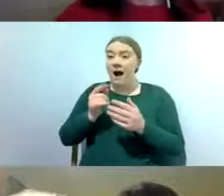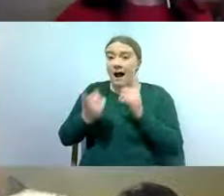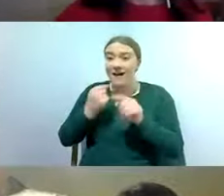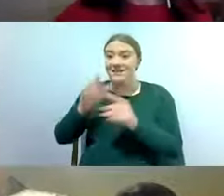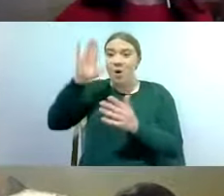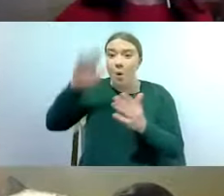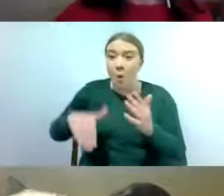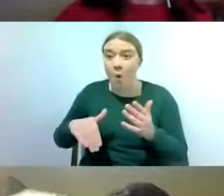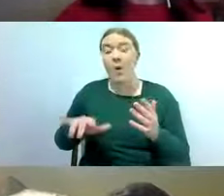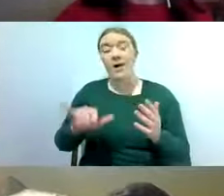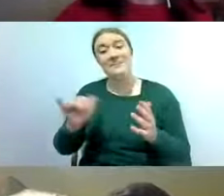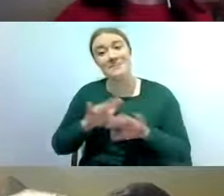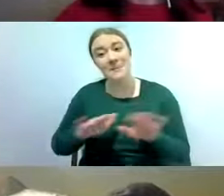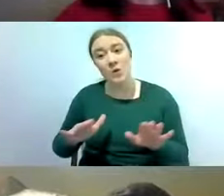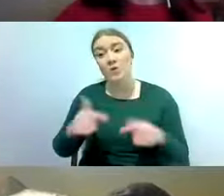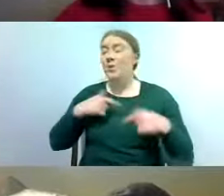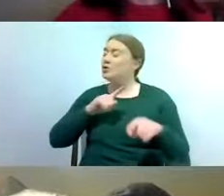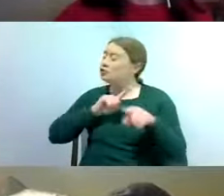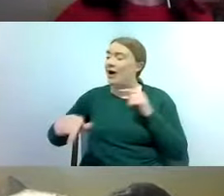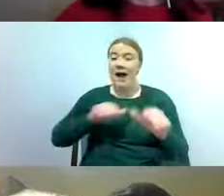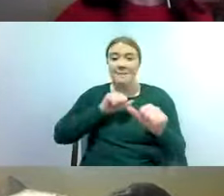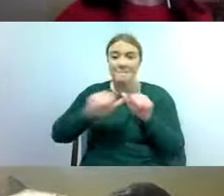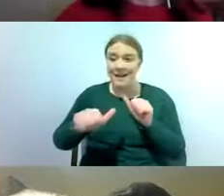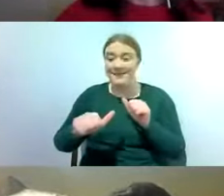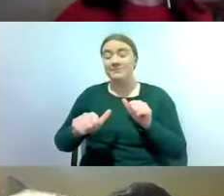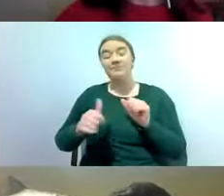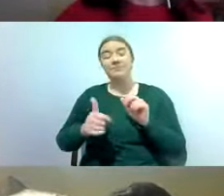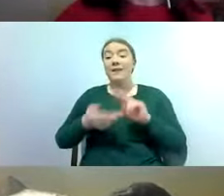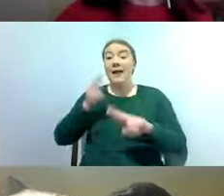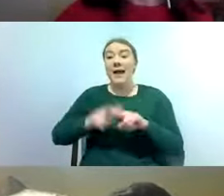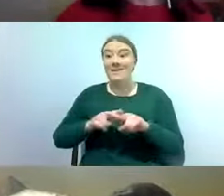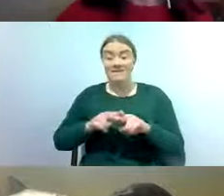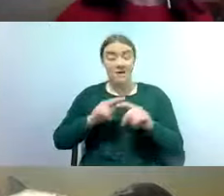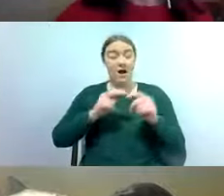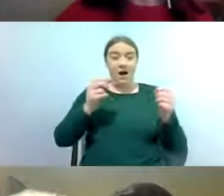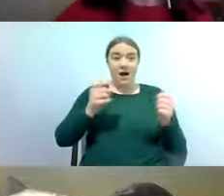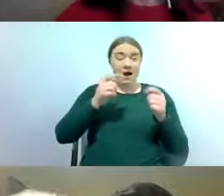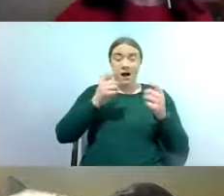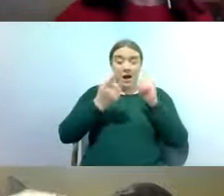we will do our best to answer any unanswered questions following the event in a blog post